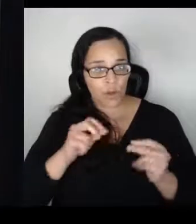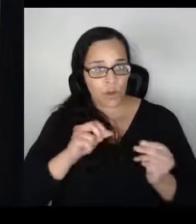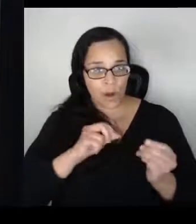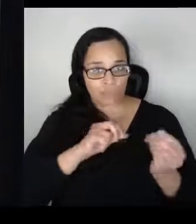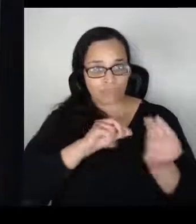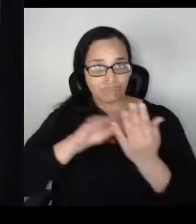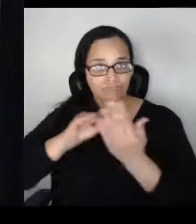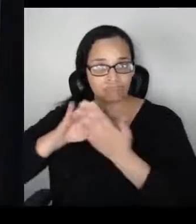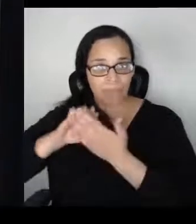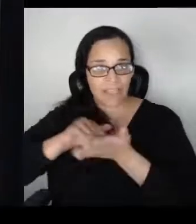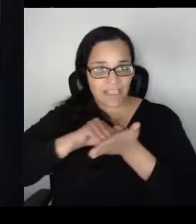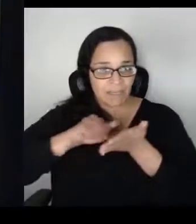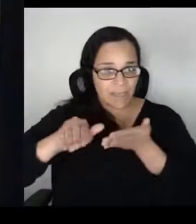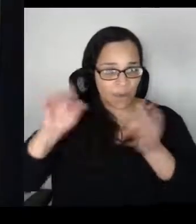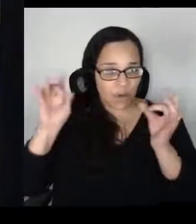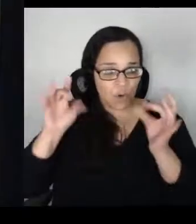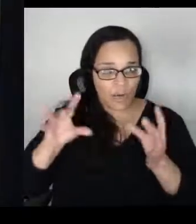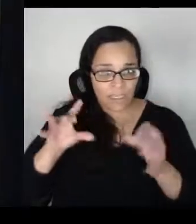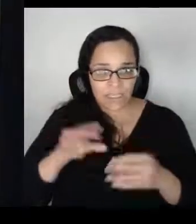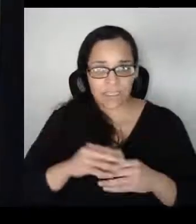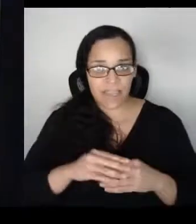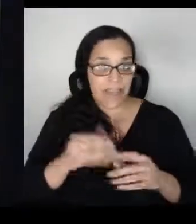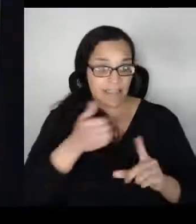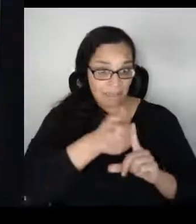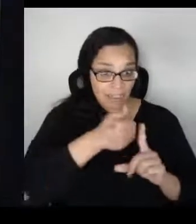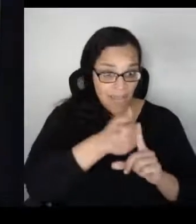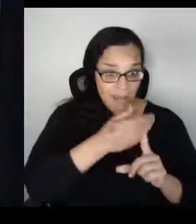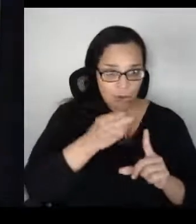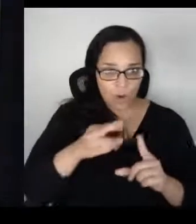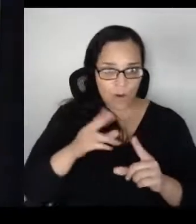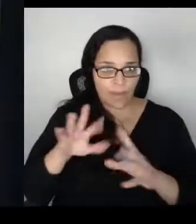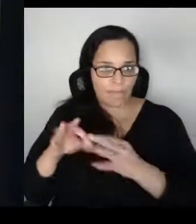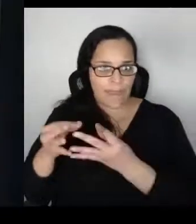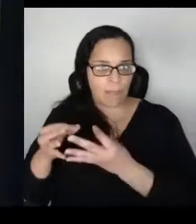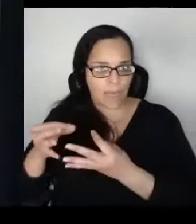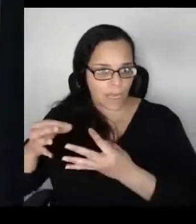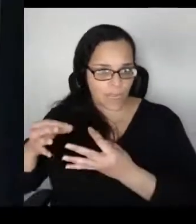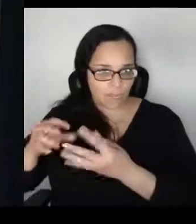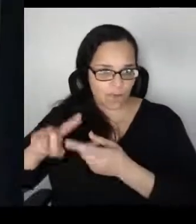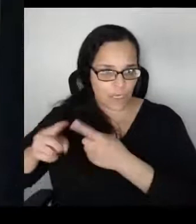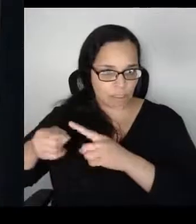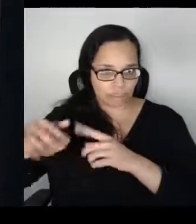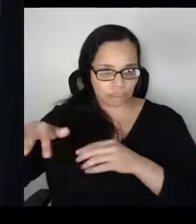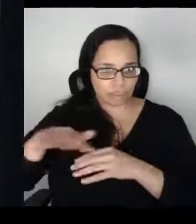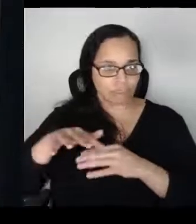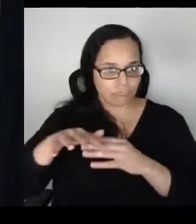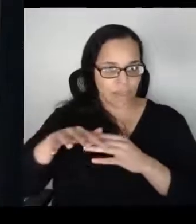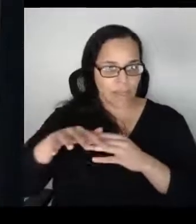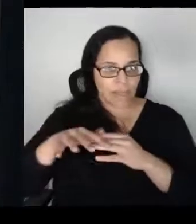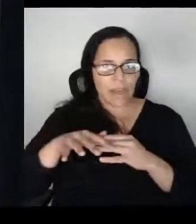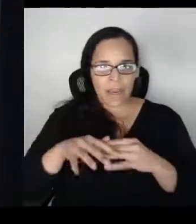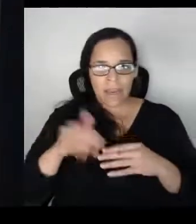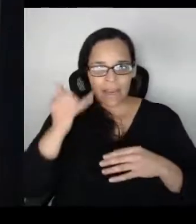whether it's themselves or their loved one. And you know, the problem they have, even if they have a lawyer, no one explains